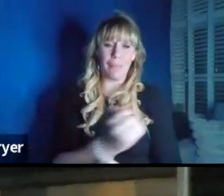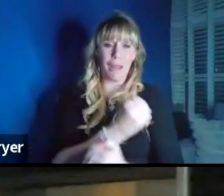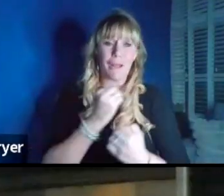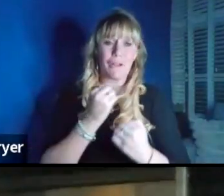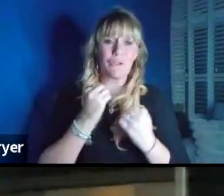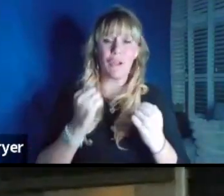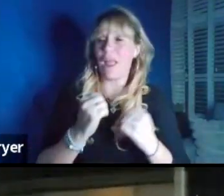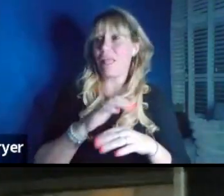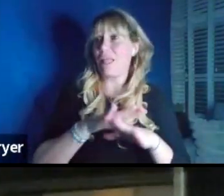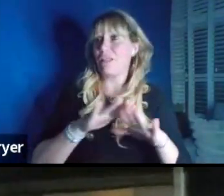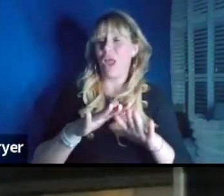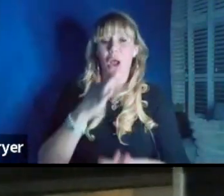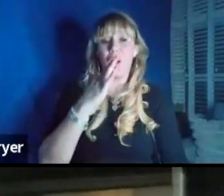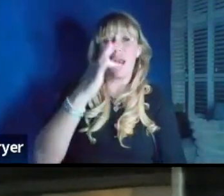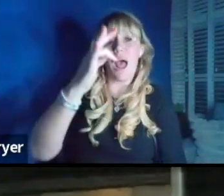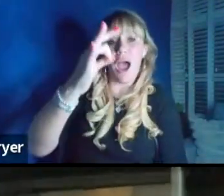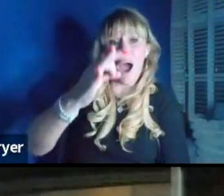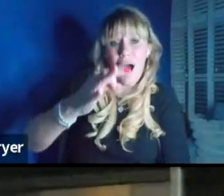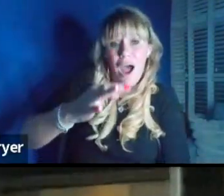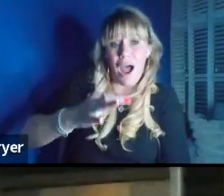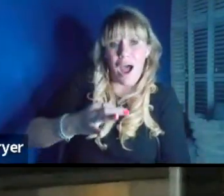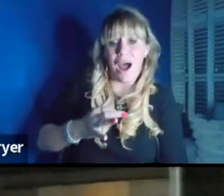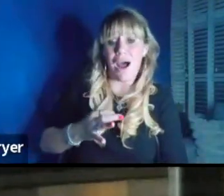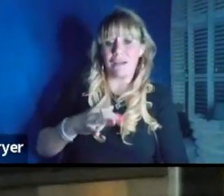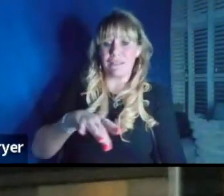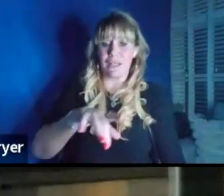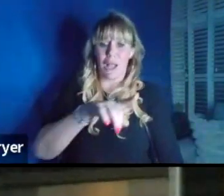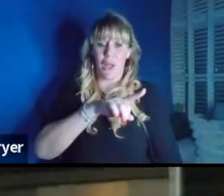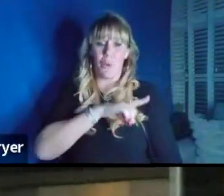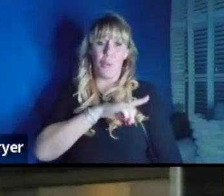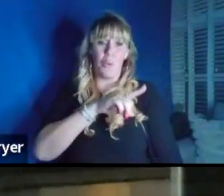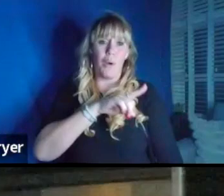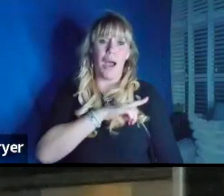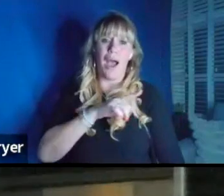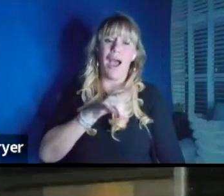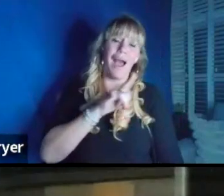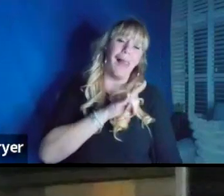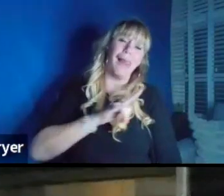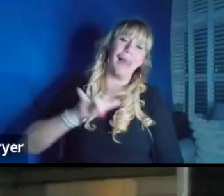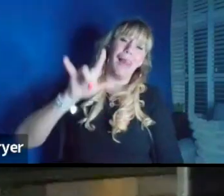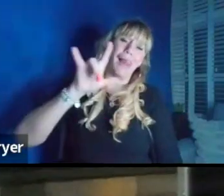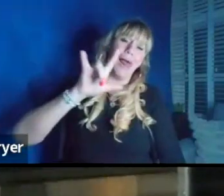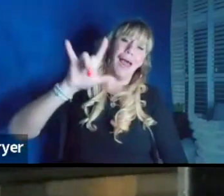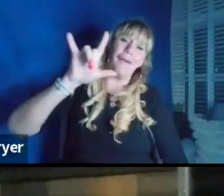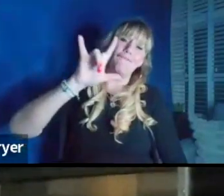A better wom an